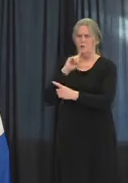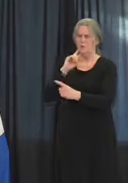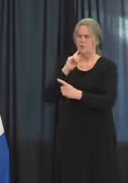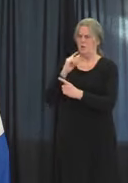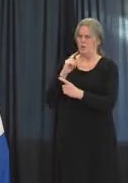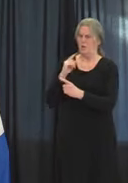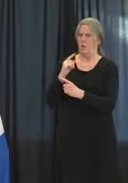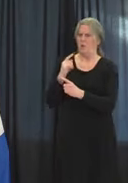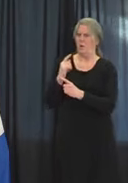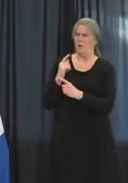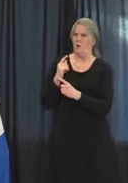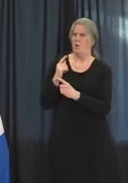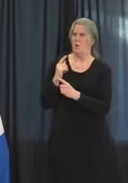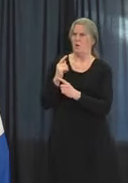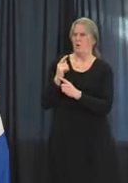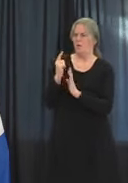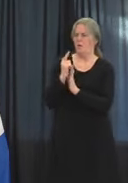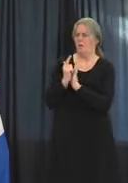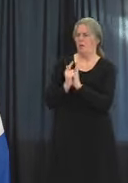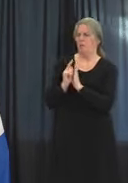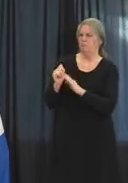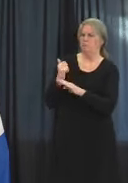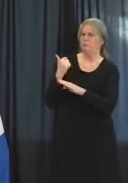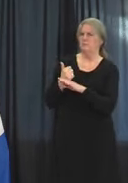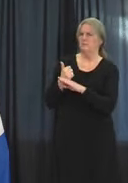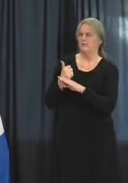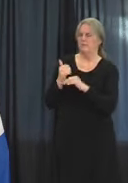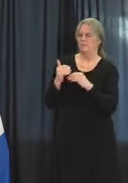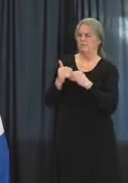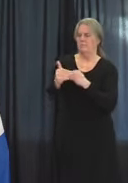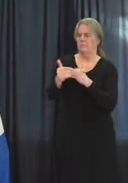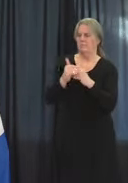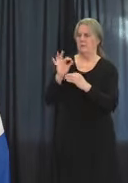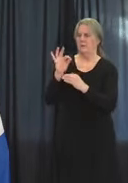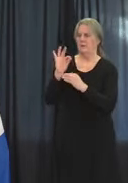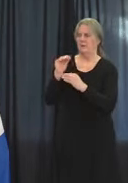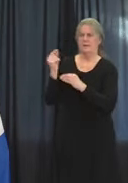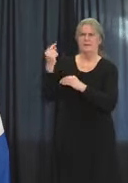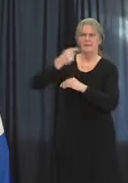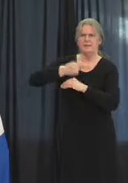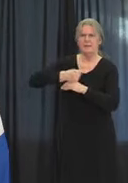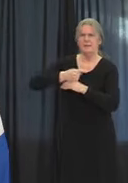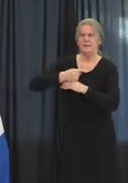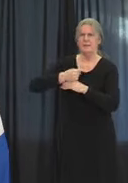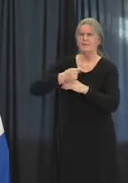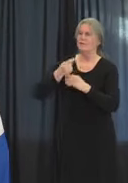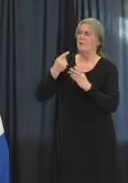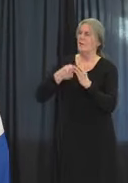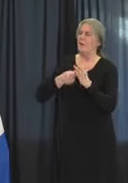You mentioned the act that was just invoked would be in place for 90 days. I was wondering if you could